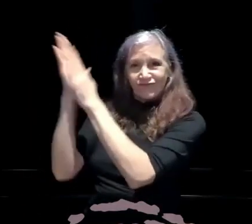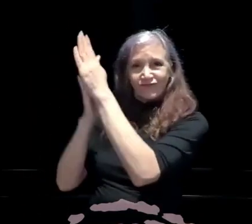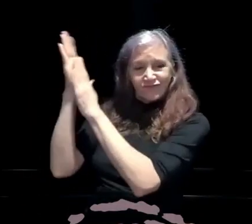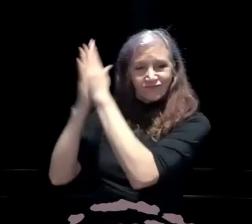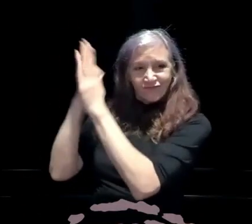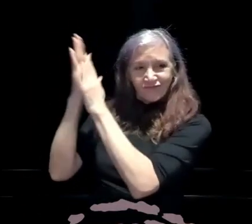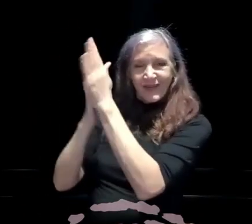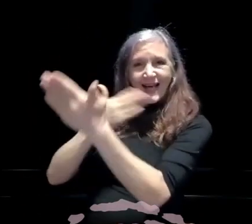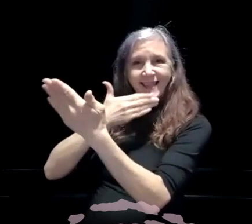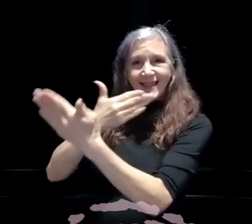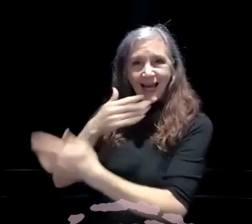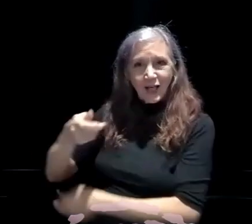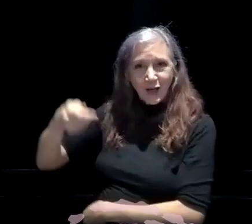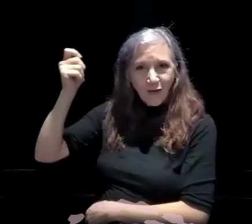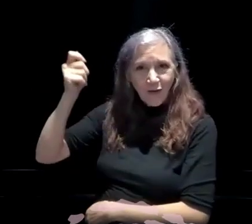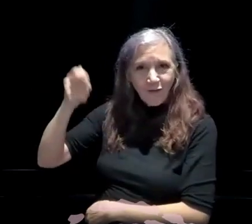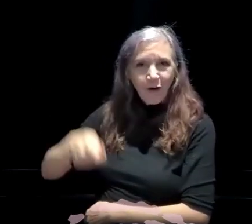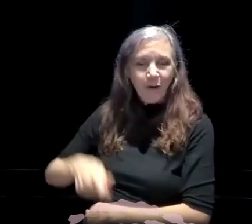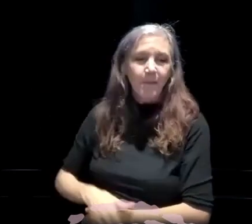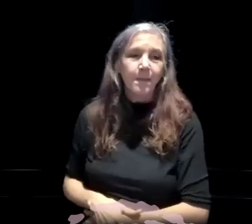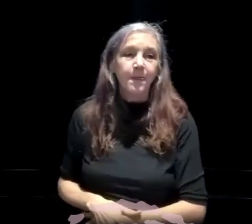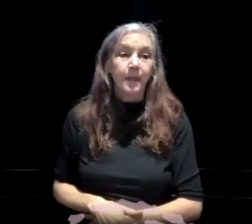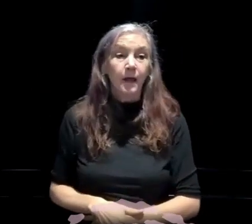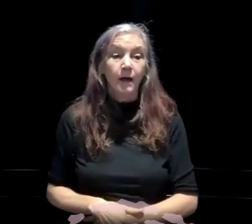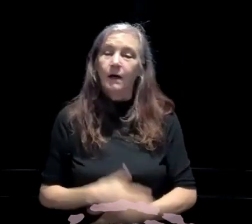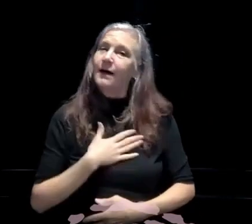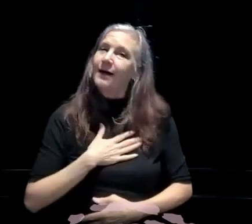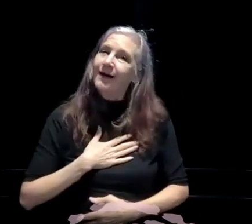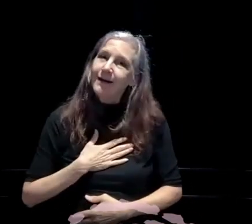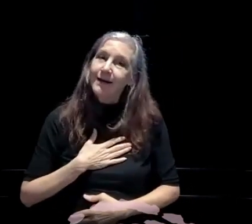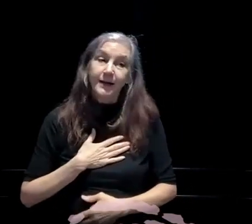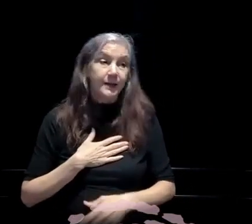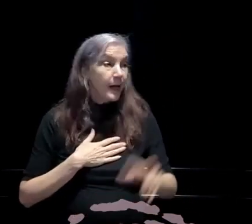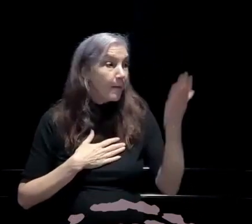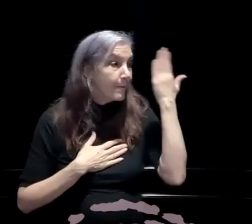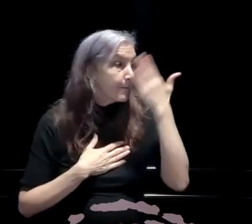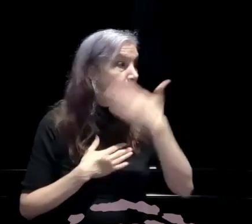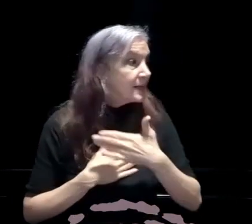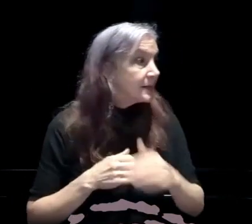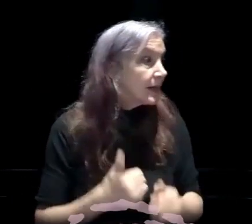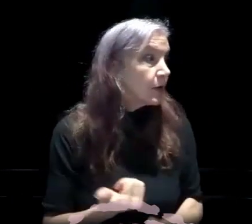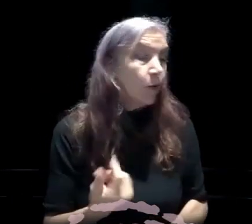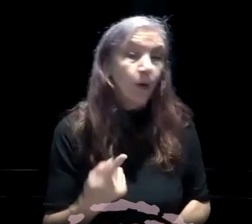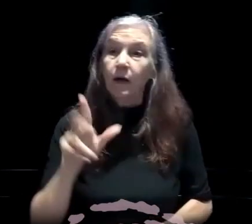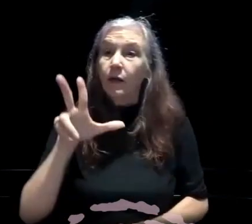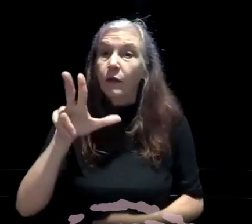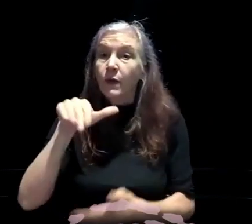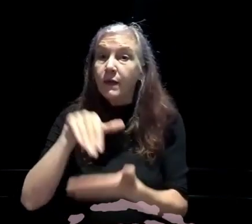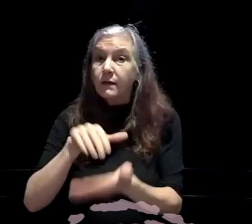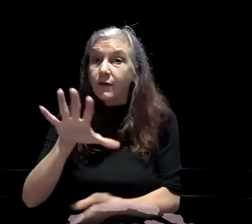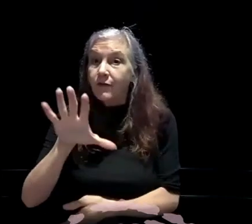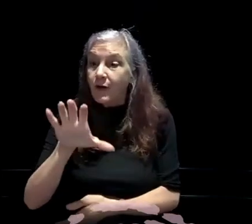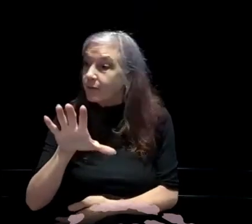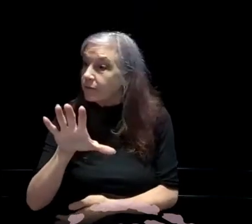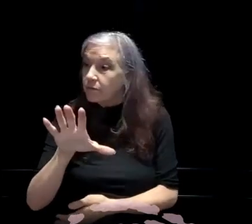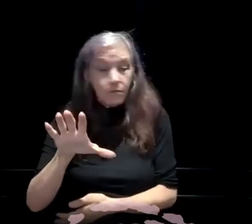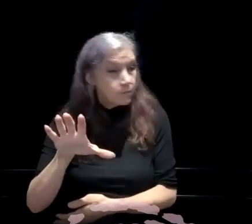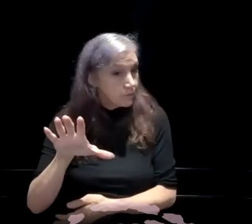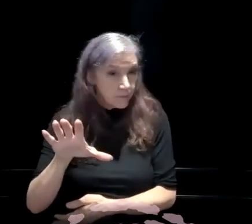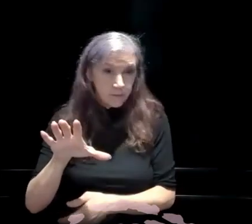Thank you. Thank you for starting me. That is wonderful. Did I miss anyone else at $3,500?